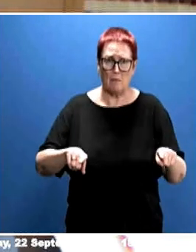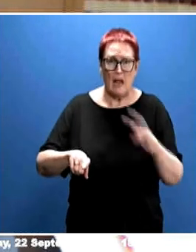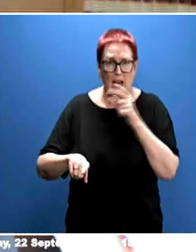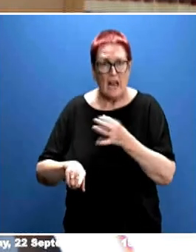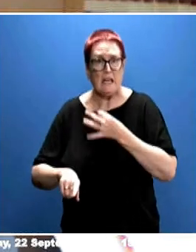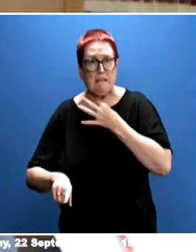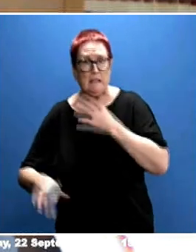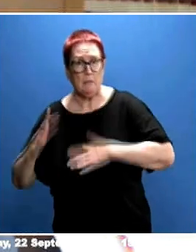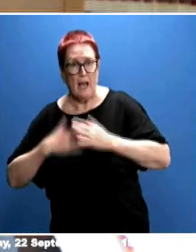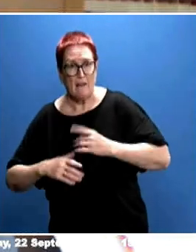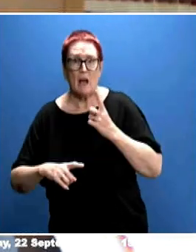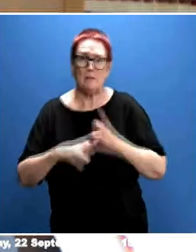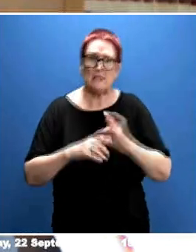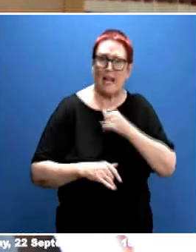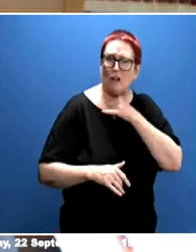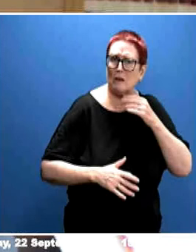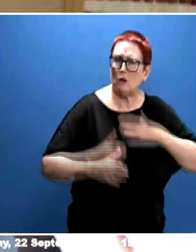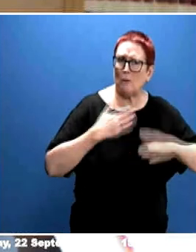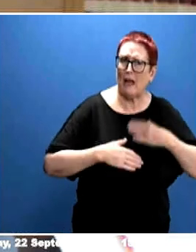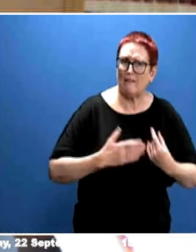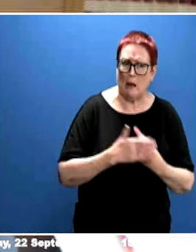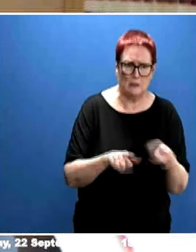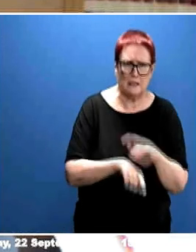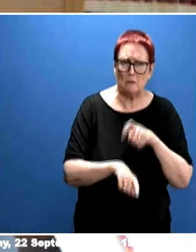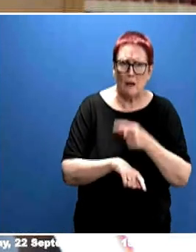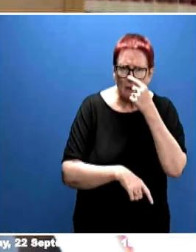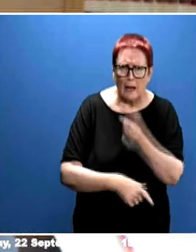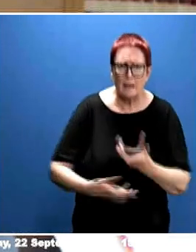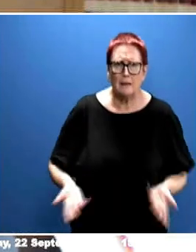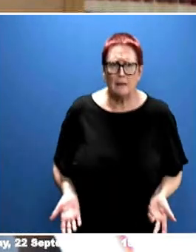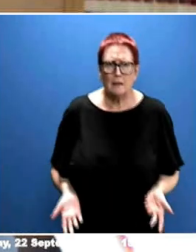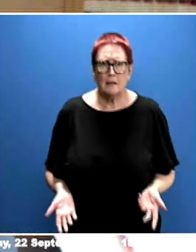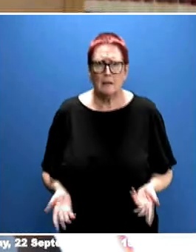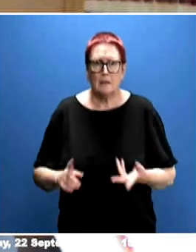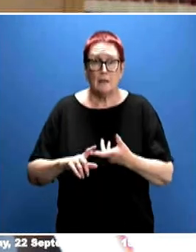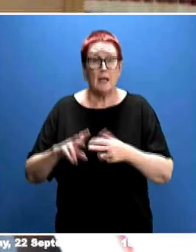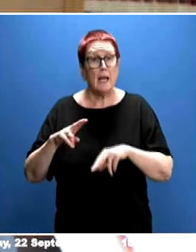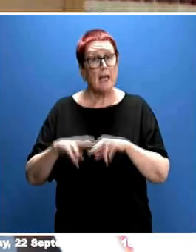If the child presents only as a risk to others, that is not reason for admission.